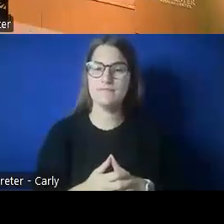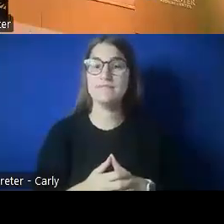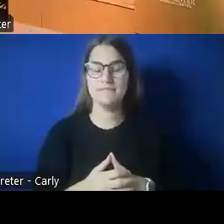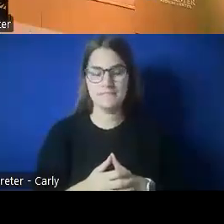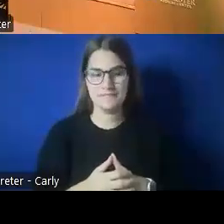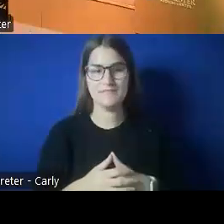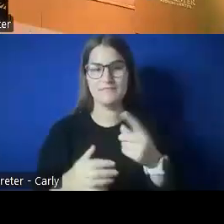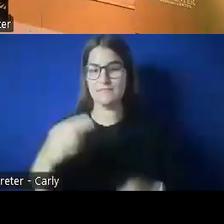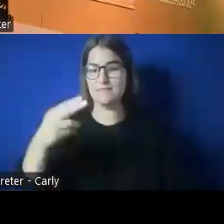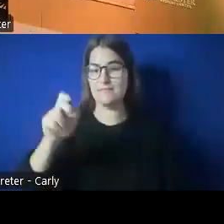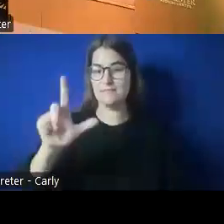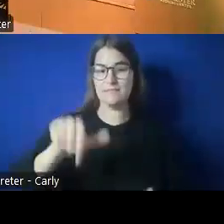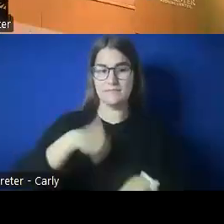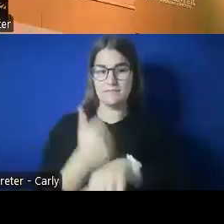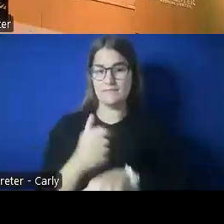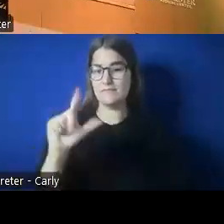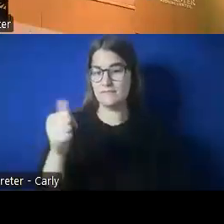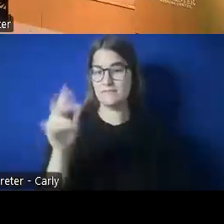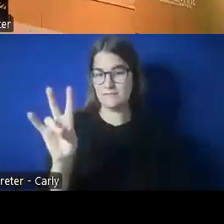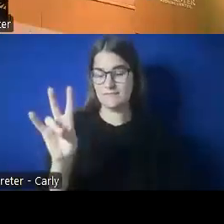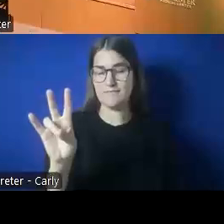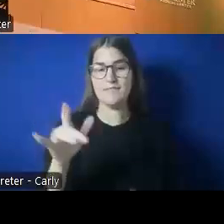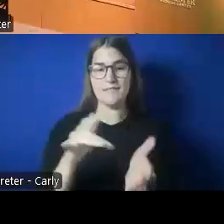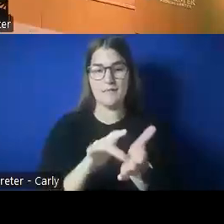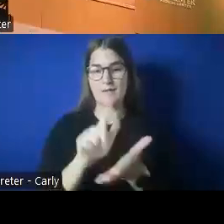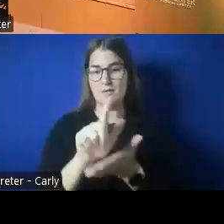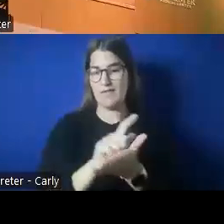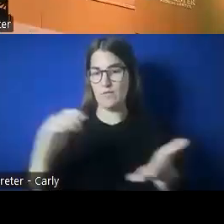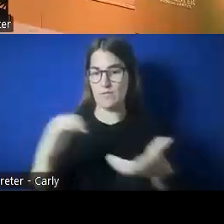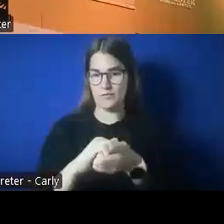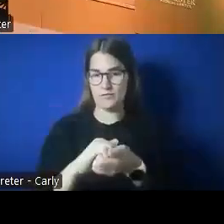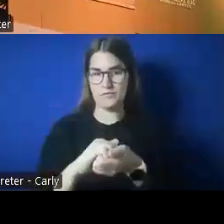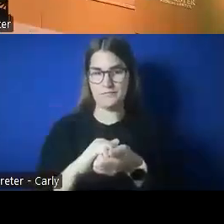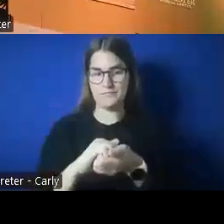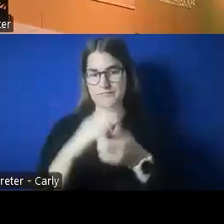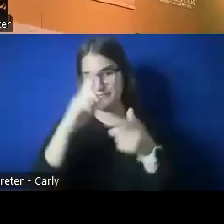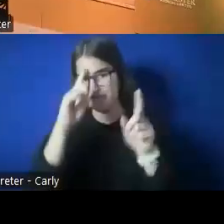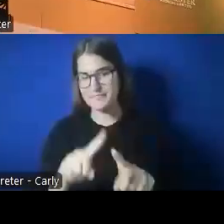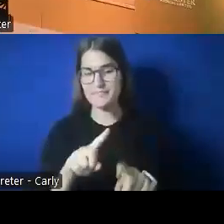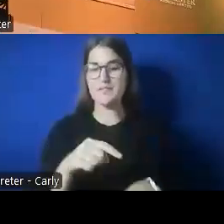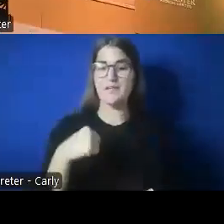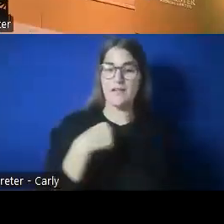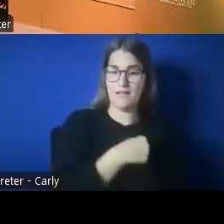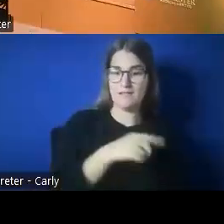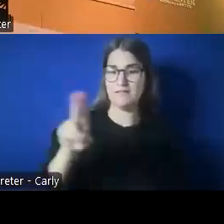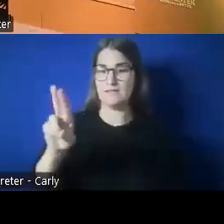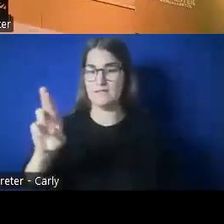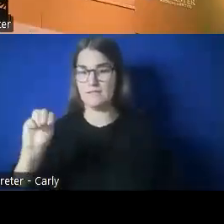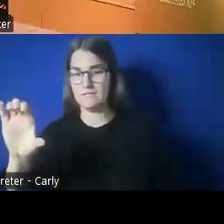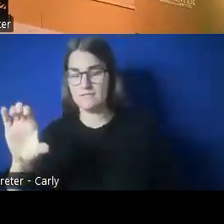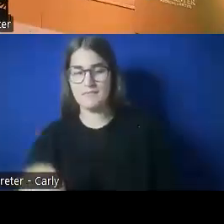established in 2017 as a medical legal partnership between us urmc um Domestic Violence Center Willow